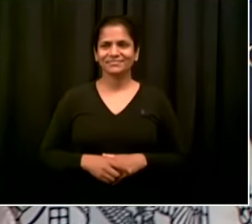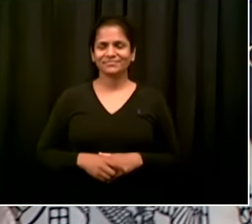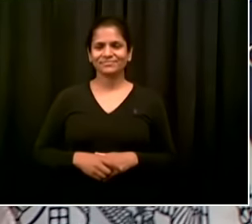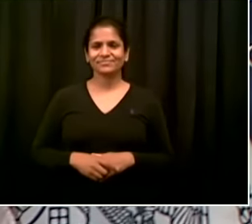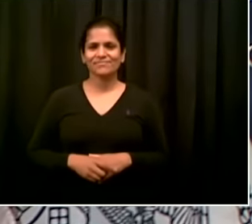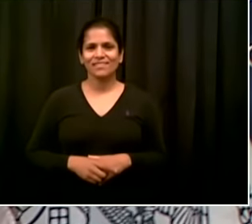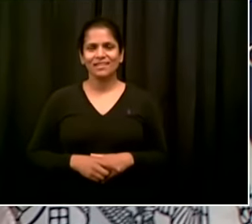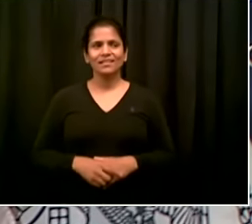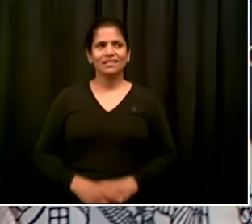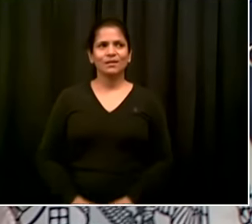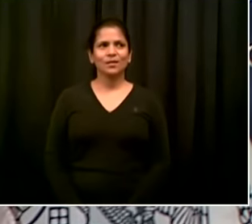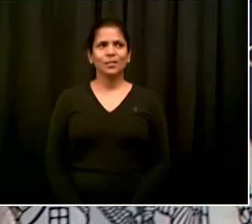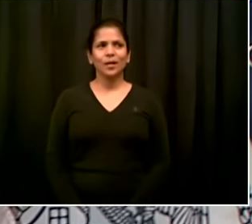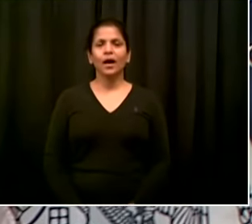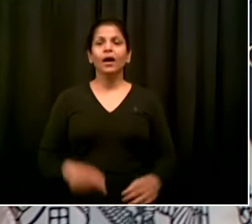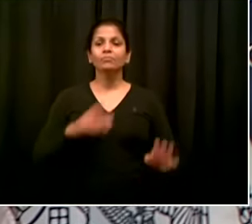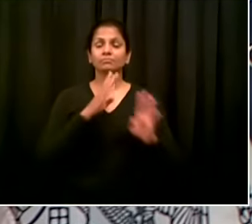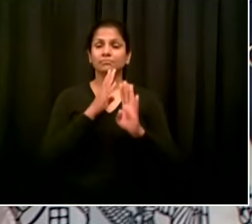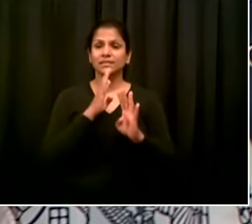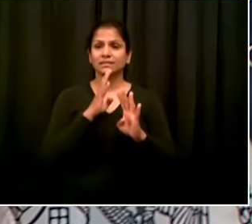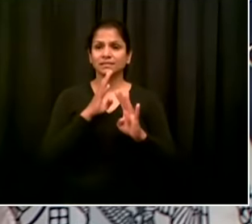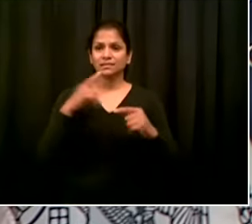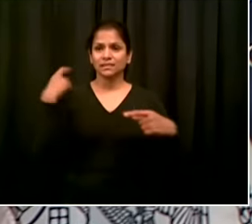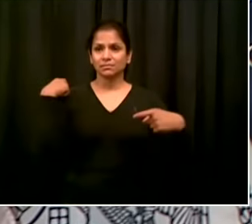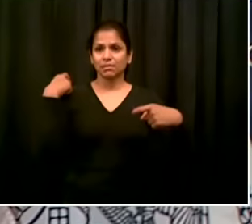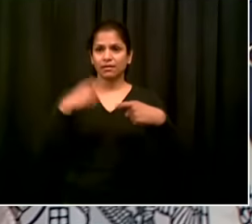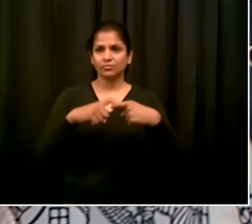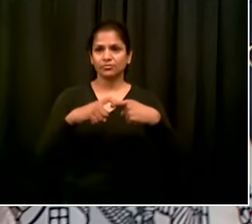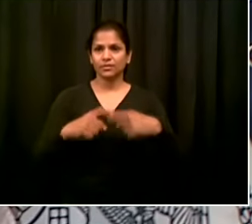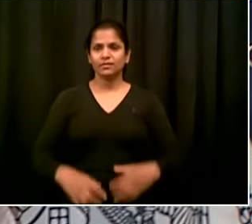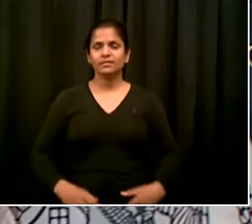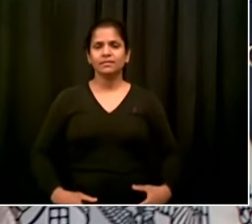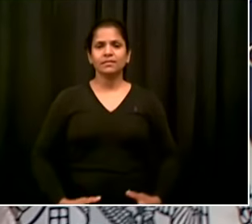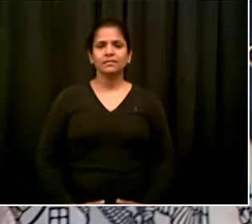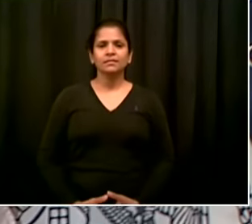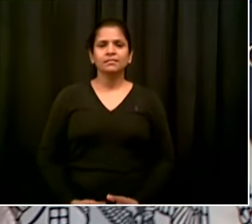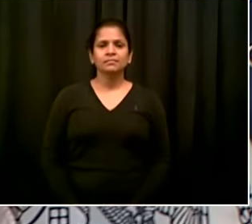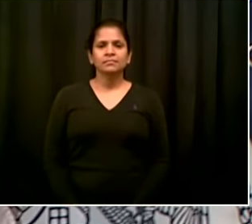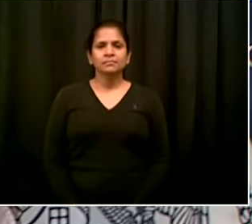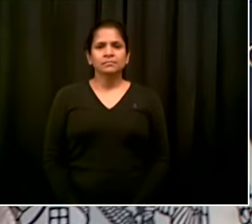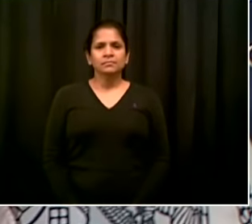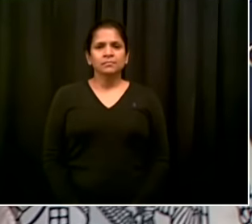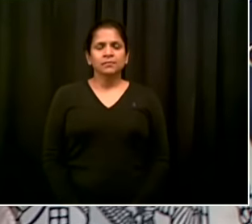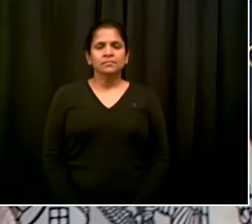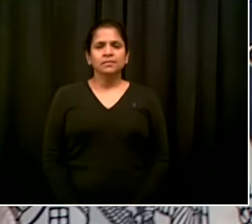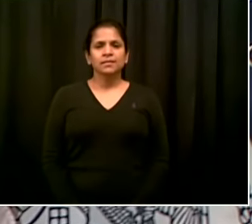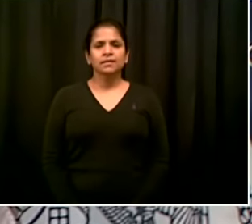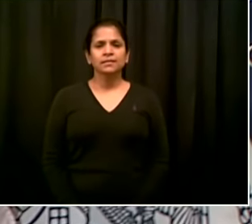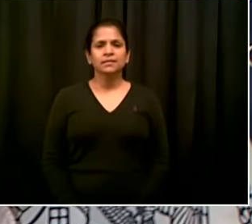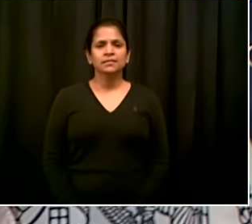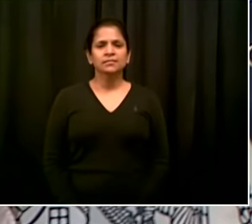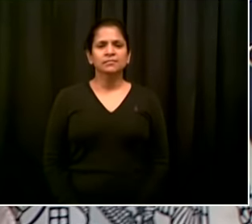ACCURATE COUNT AND HEPTS SU TO RIGHT THE WRONGS